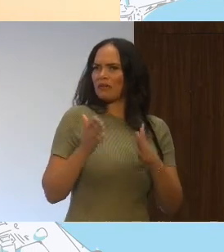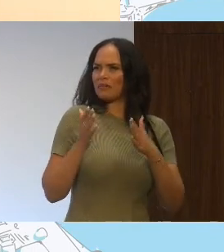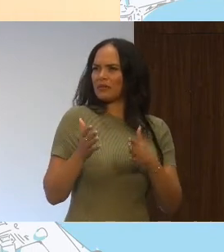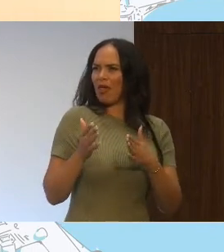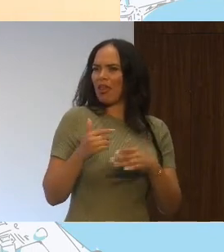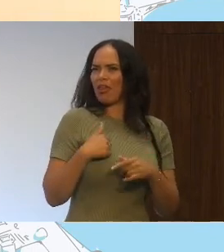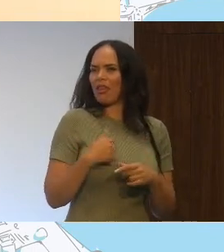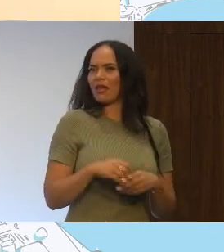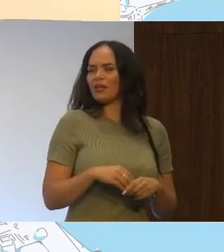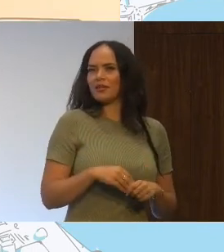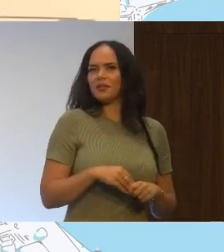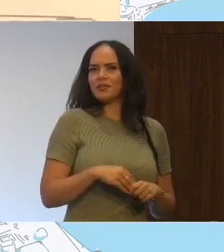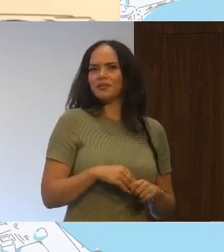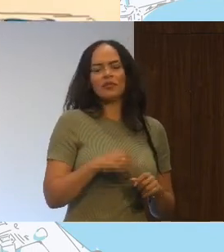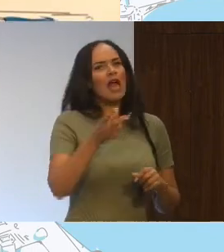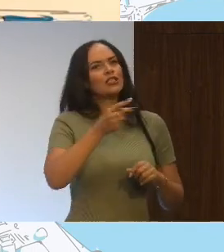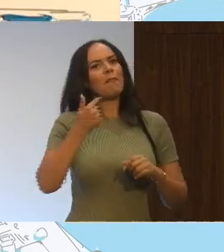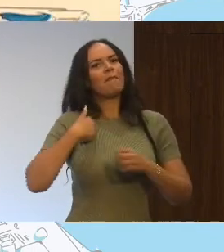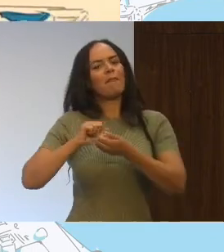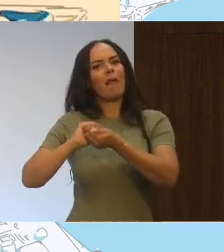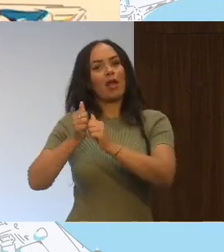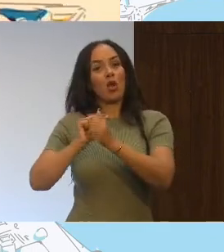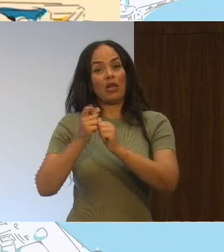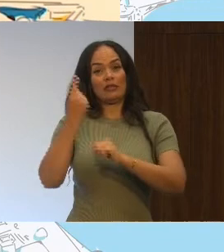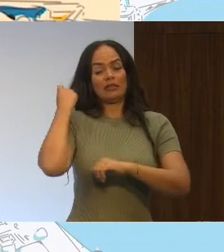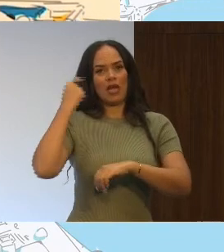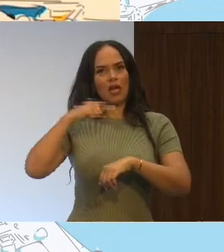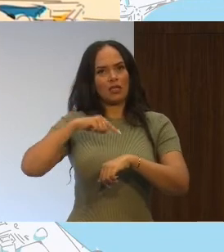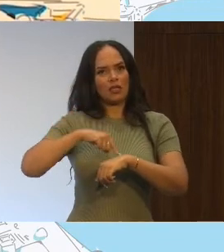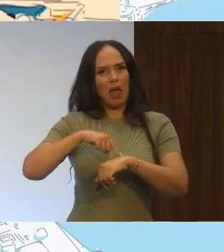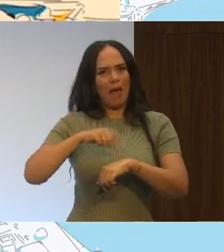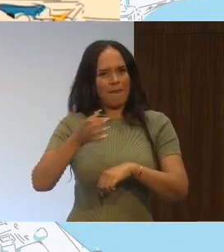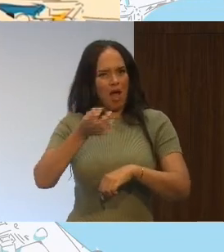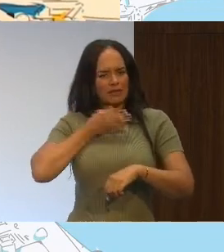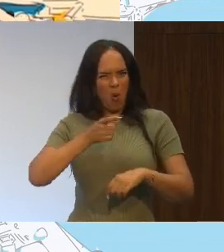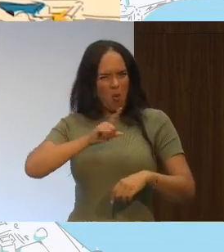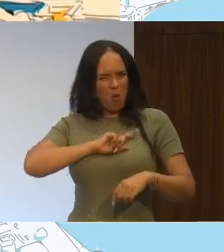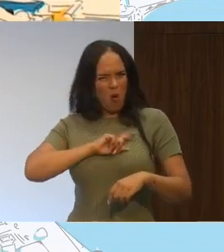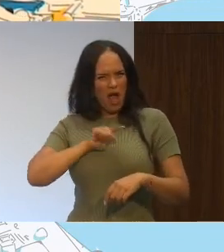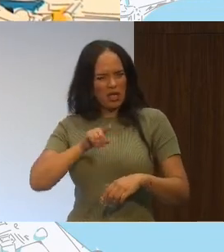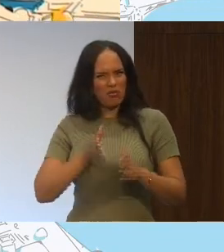And some of my neurology colleagues at that time said, what are what are you doing? Why are you going in headaches?